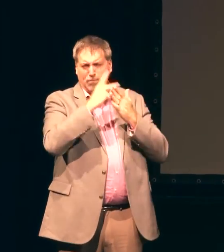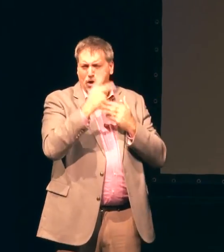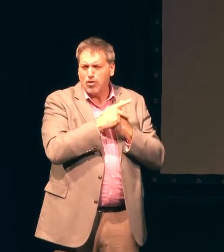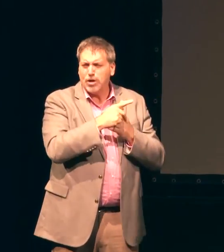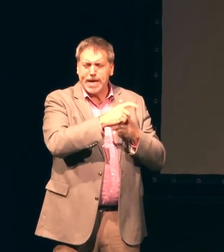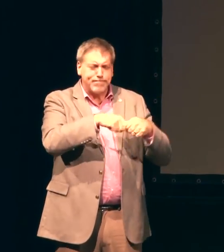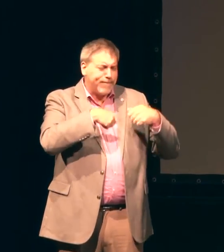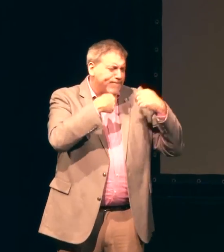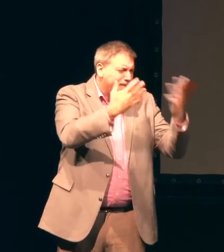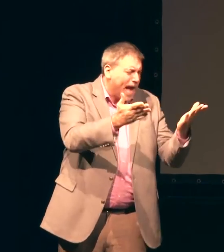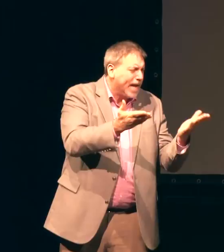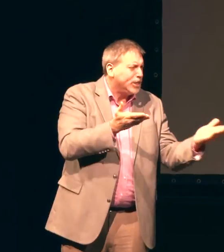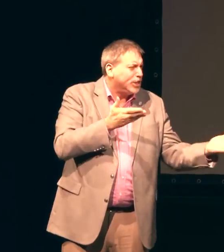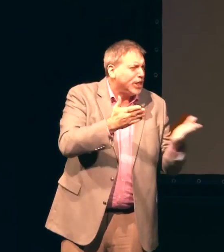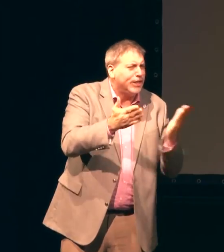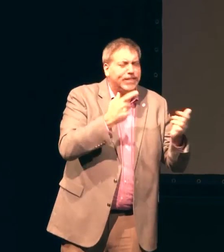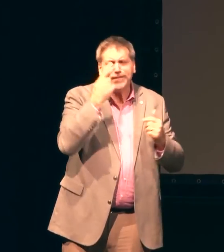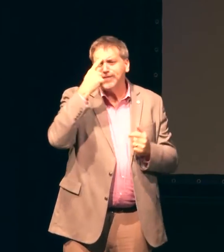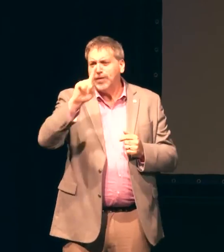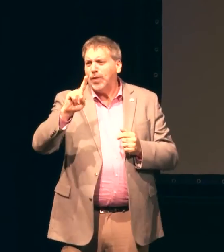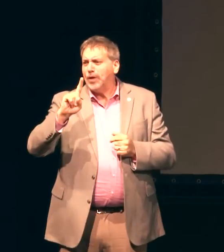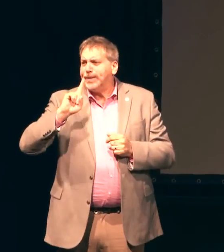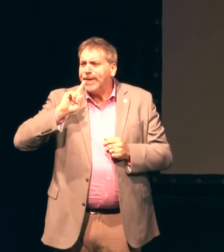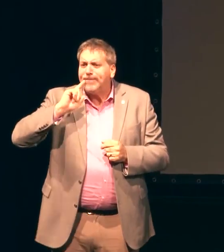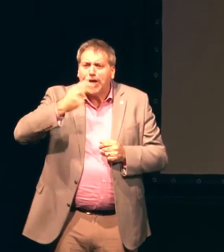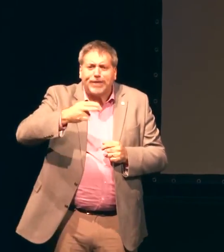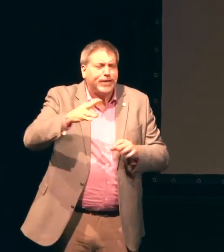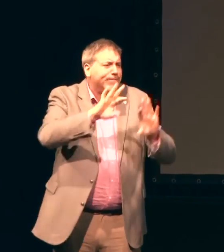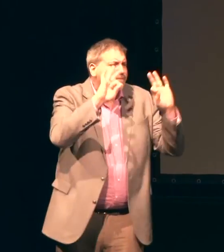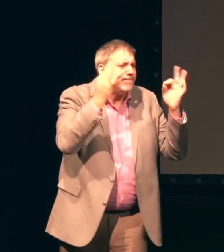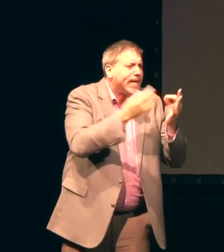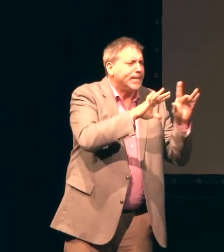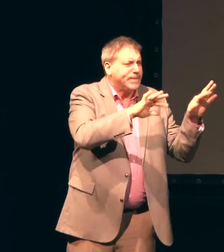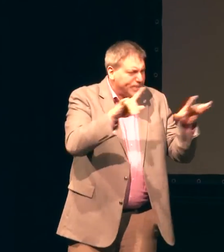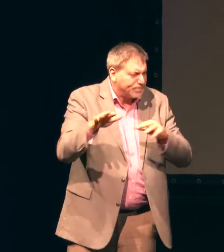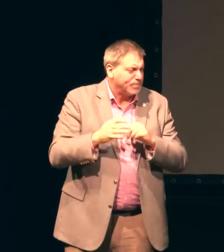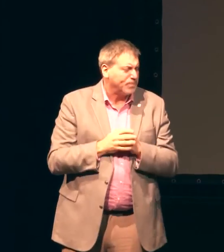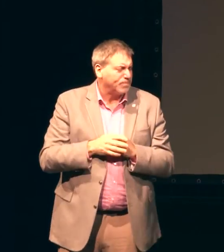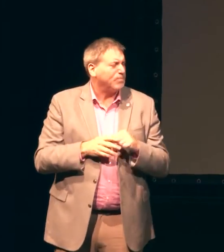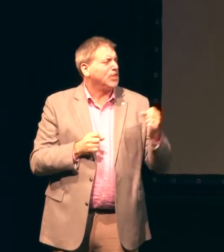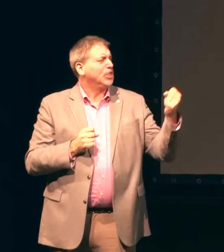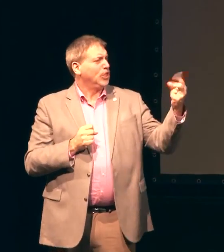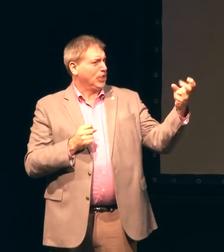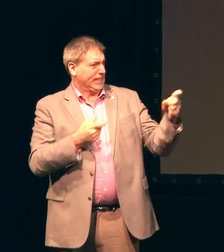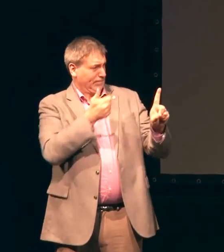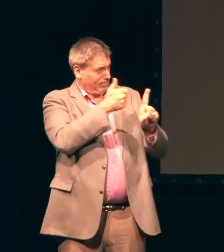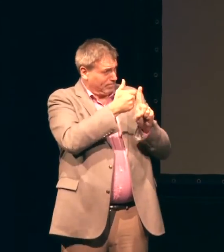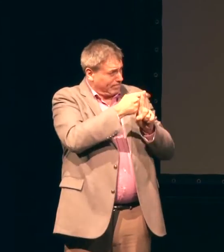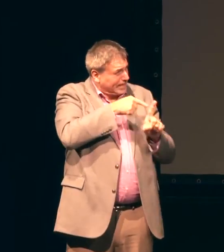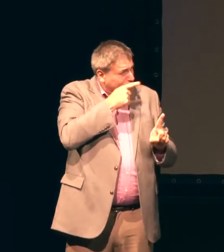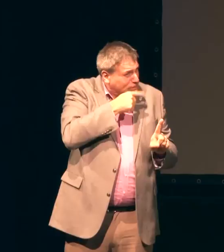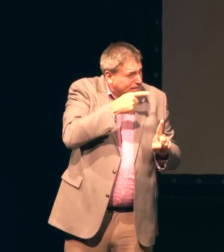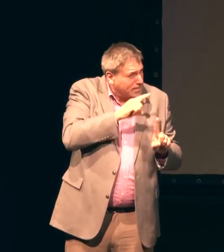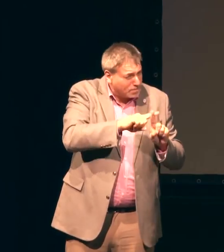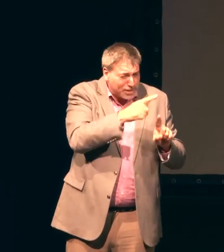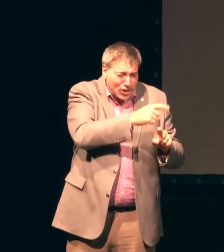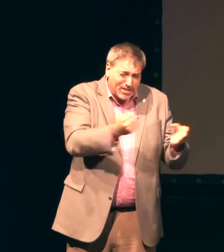a great program there, they provide services for Deaf and hard of hearing families. And she can